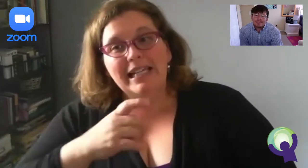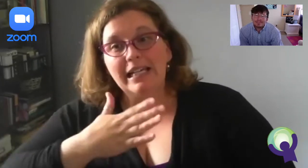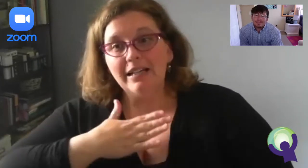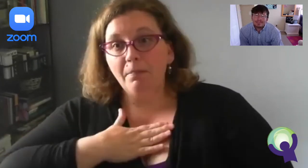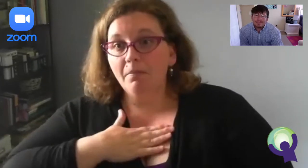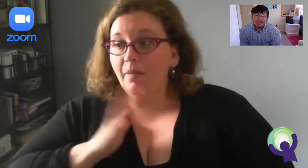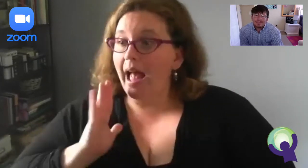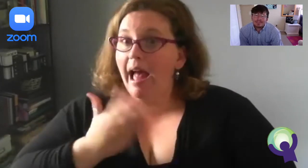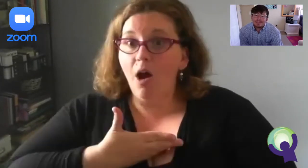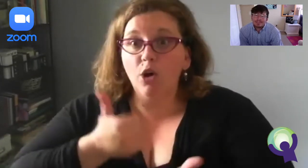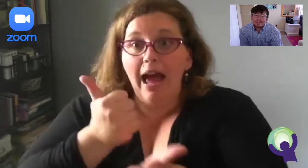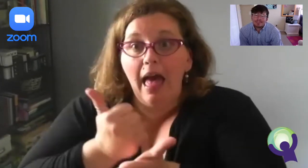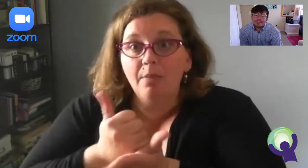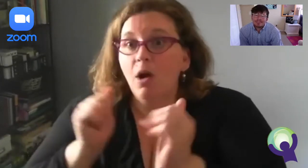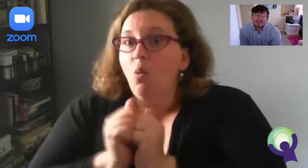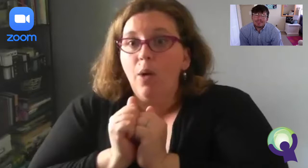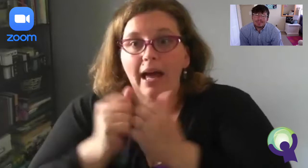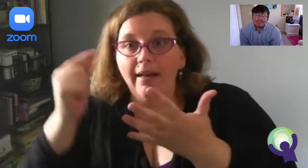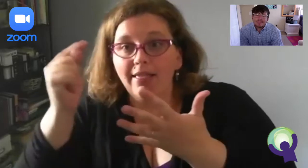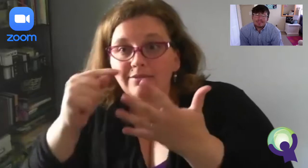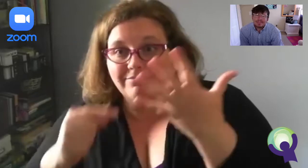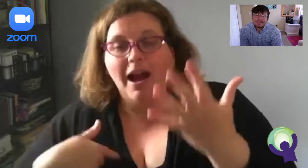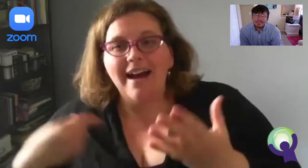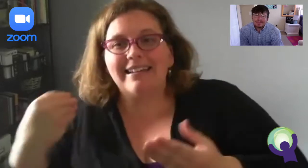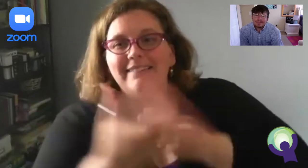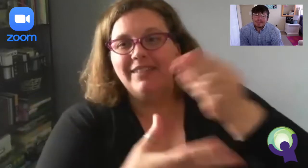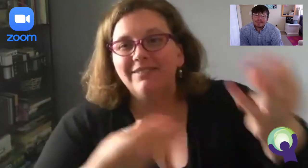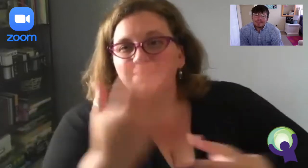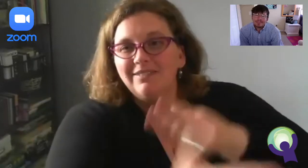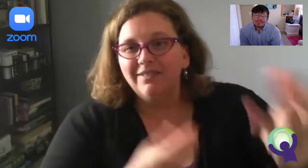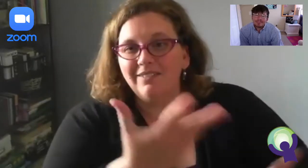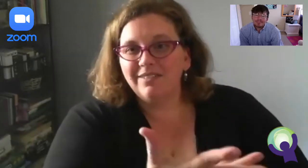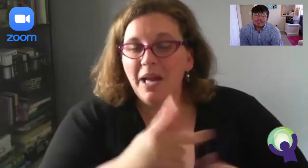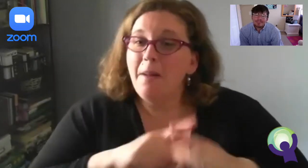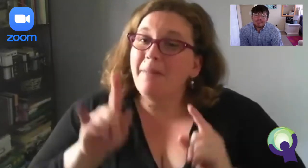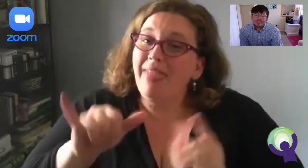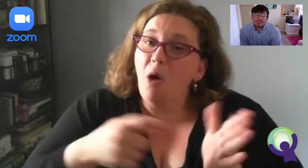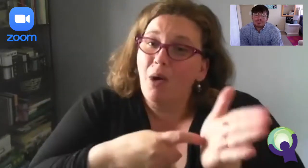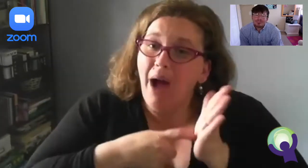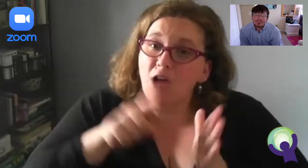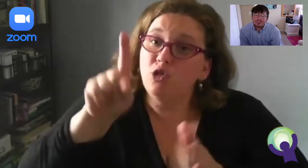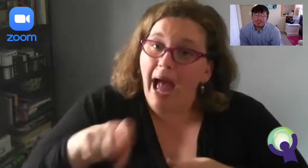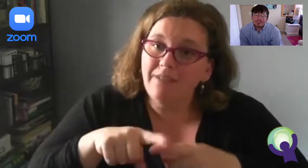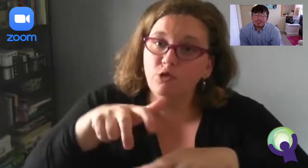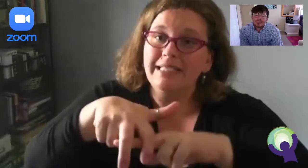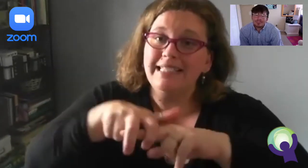to listen to them and then once you know those you can help people and give them the resources, or give them